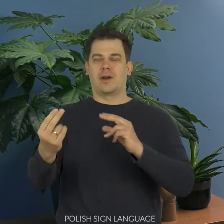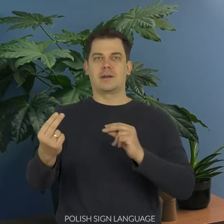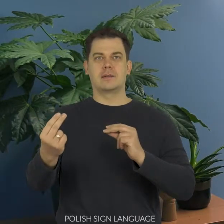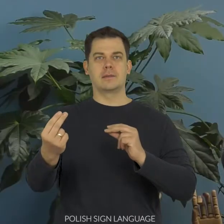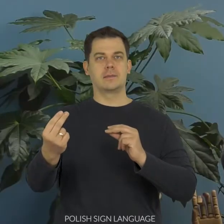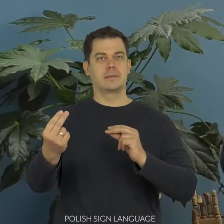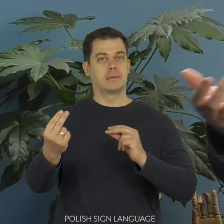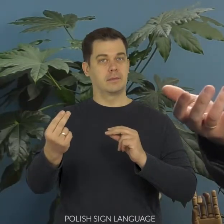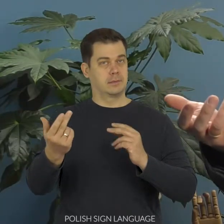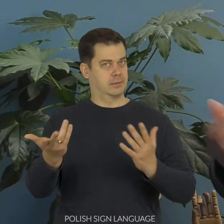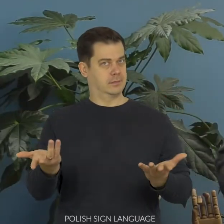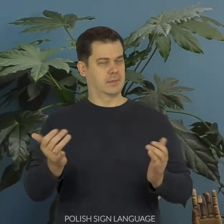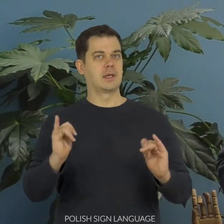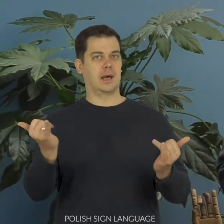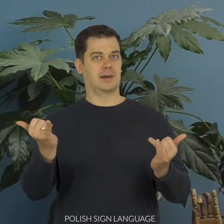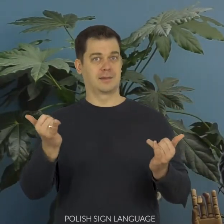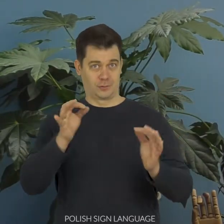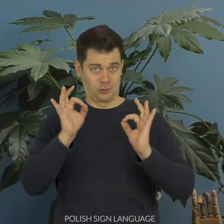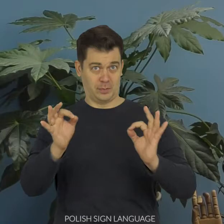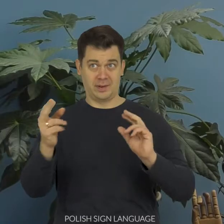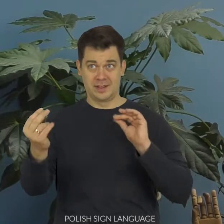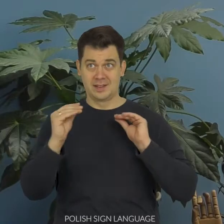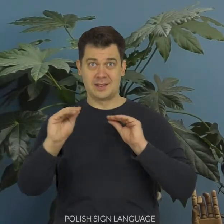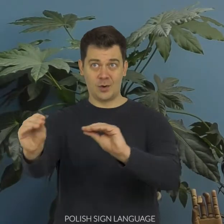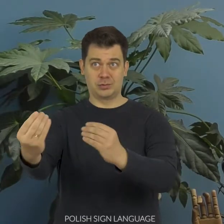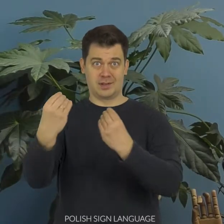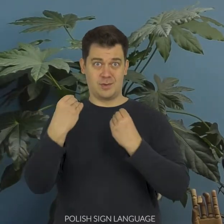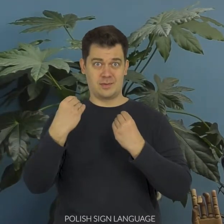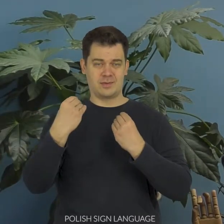Effective teaching seems like a miracle?